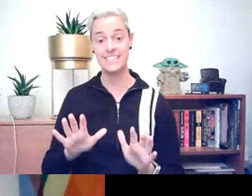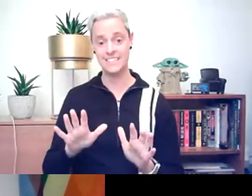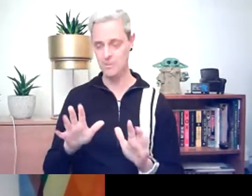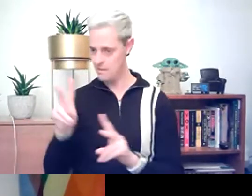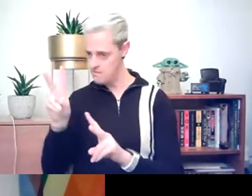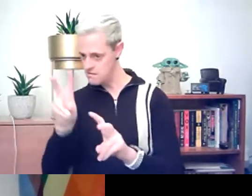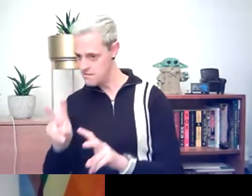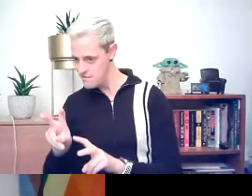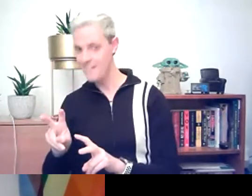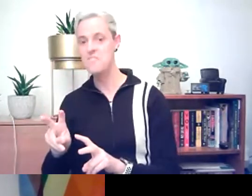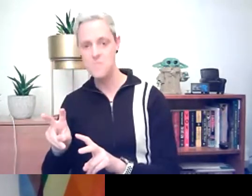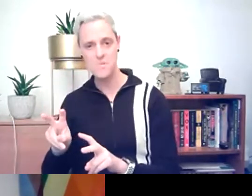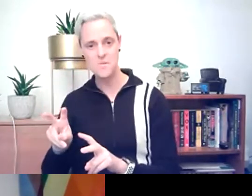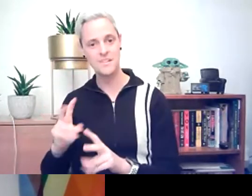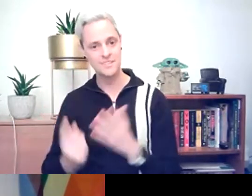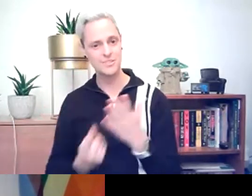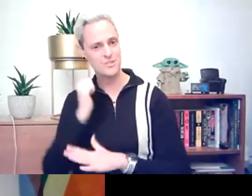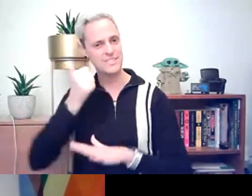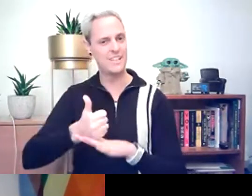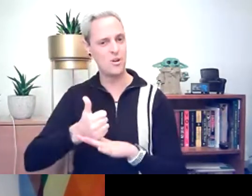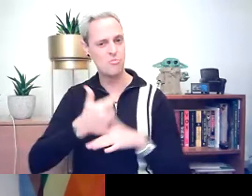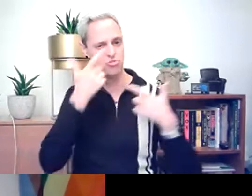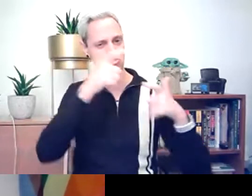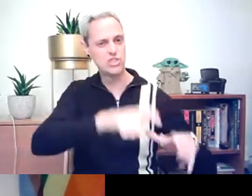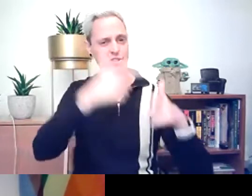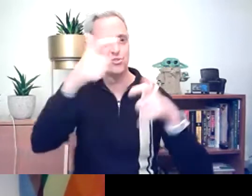18:18:20 a small research team and within, I think nine months we had run this enormous